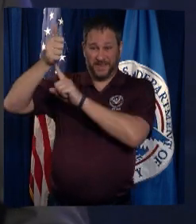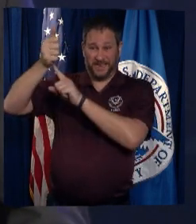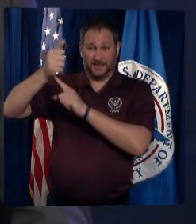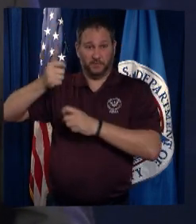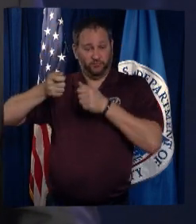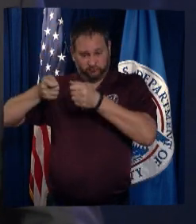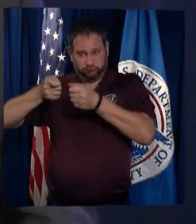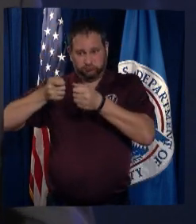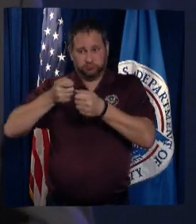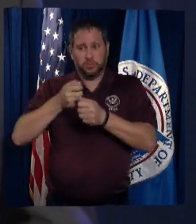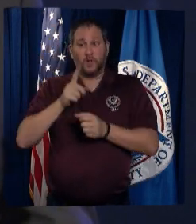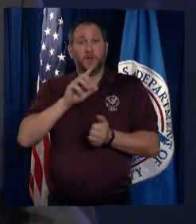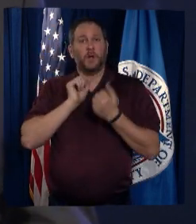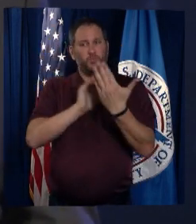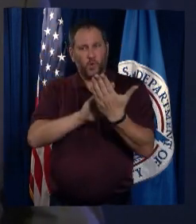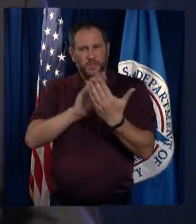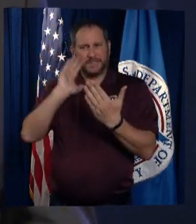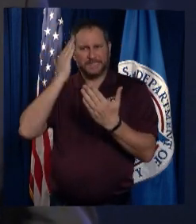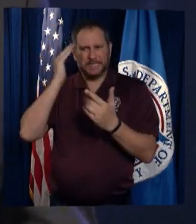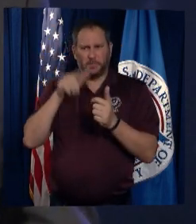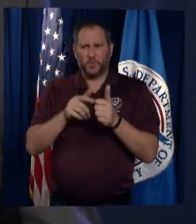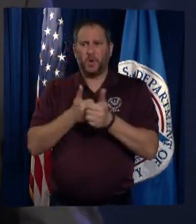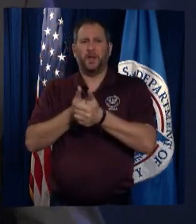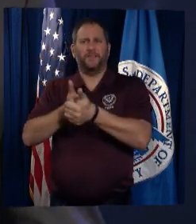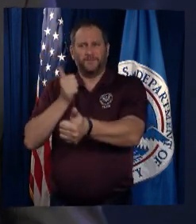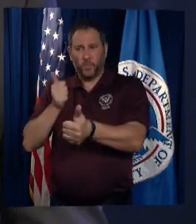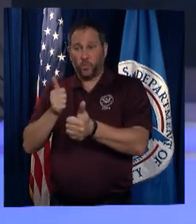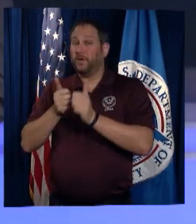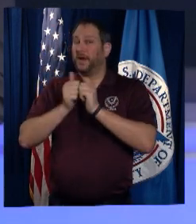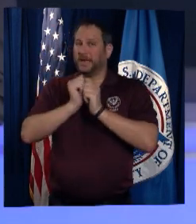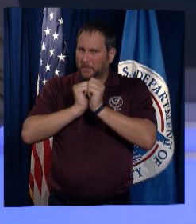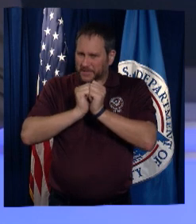perhaps in your jurisdiction the guns and hoses always get along.